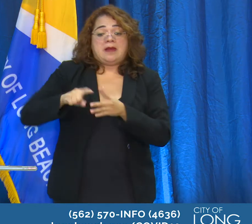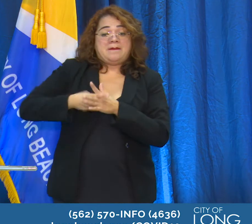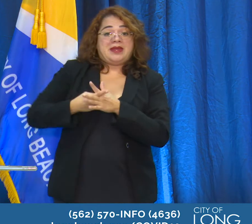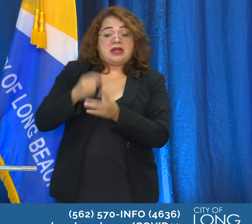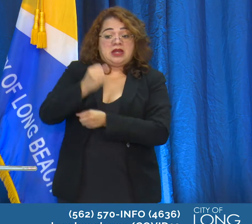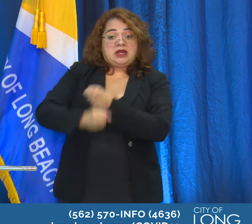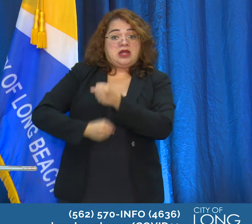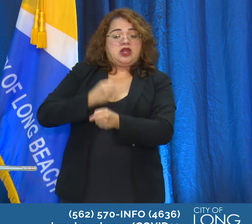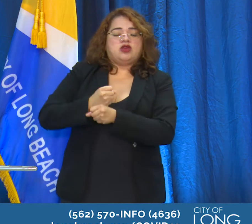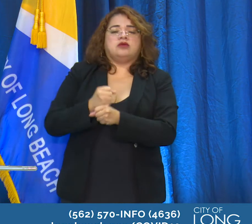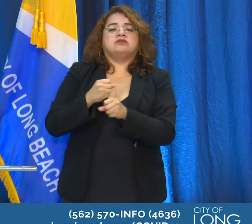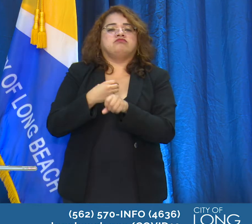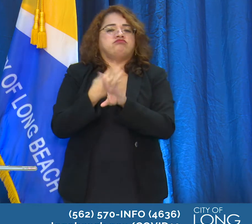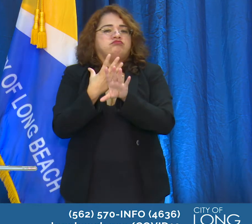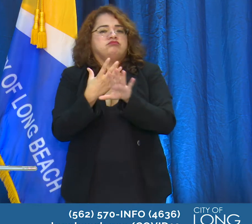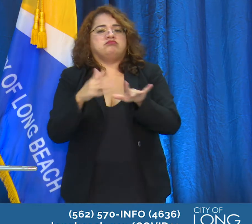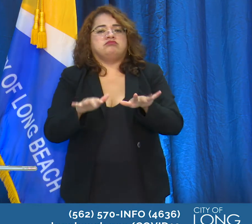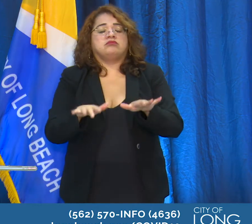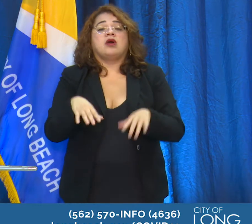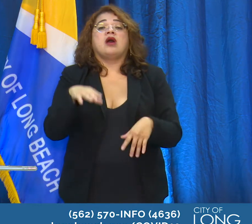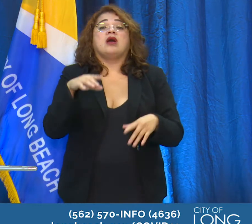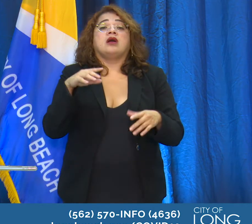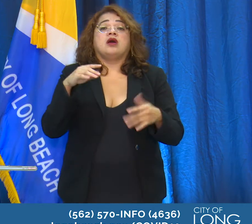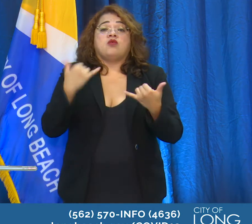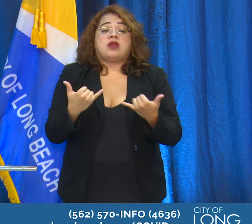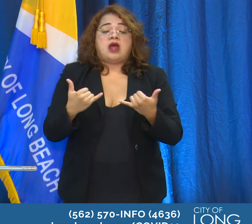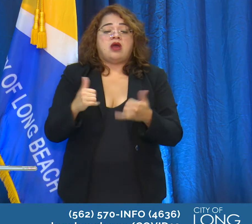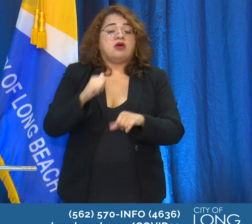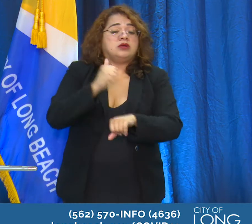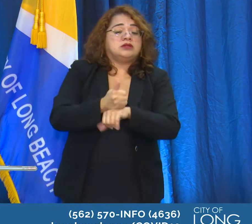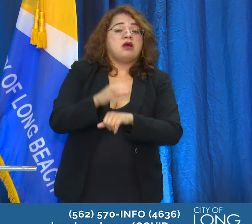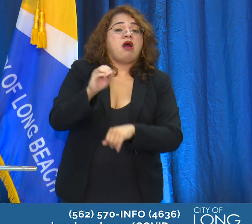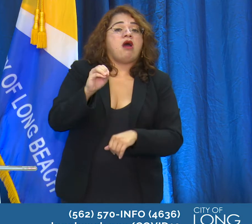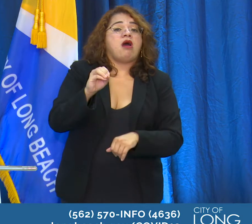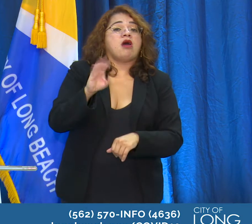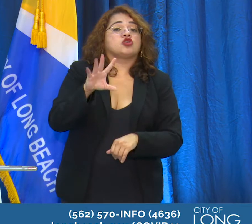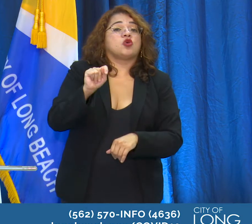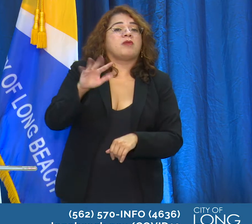This will go until at least October 5th and until we are off the monitoring list for 14